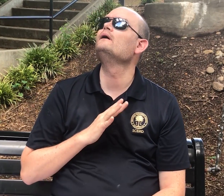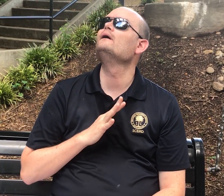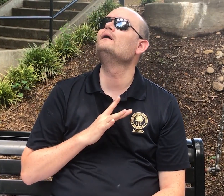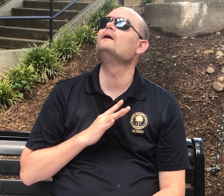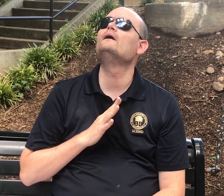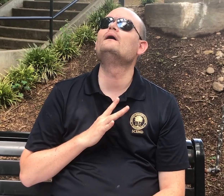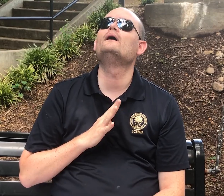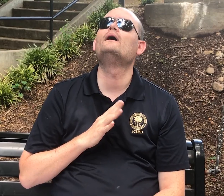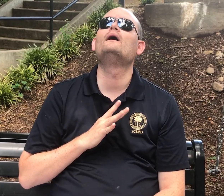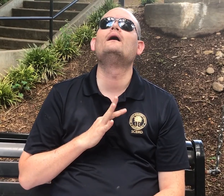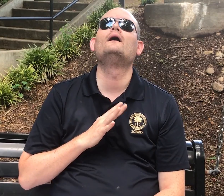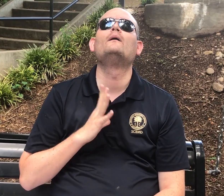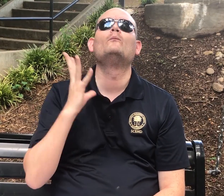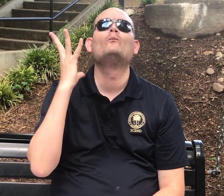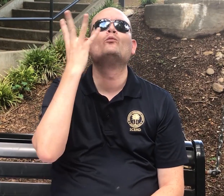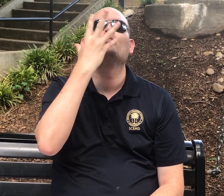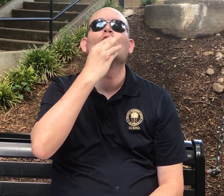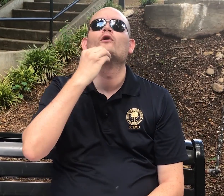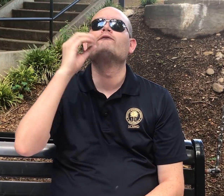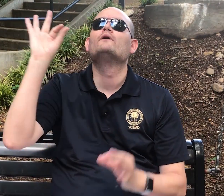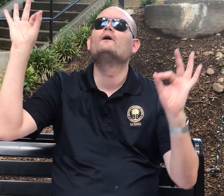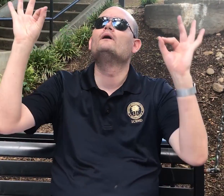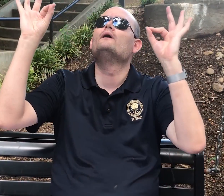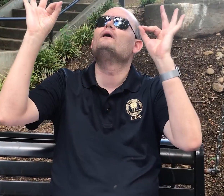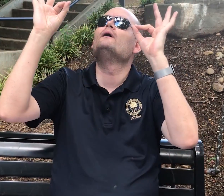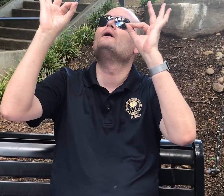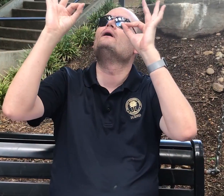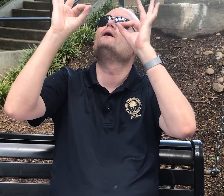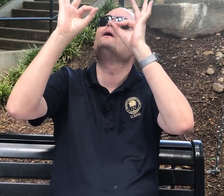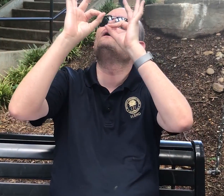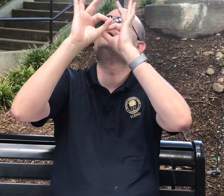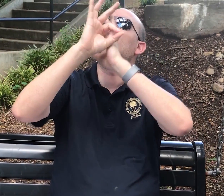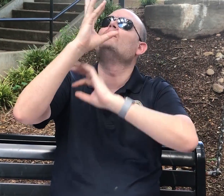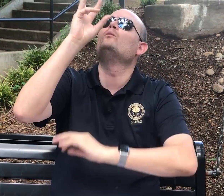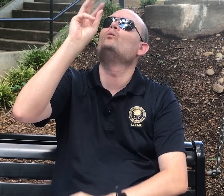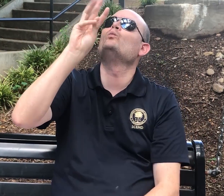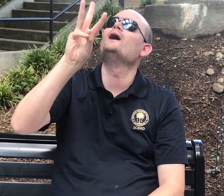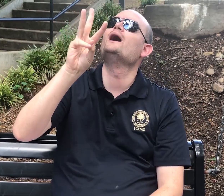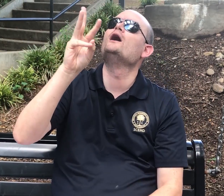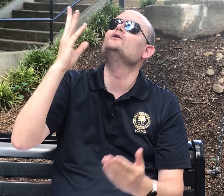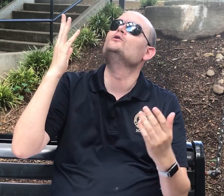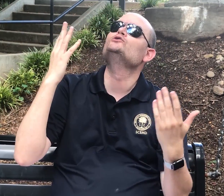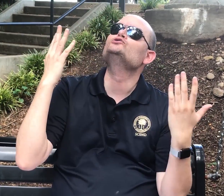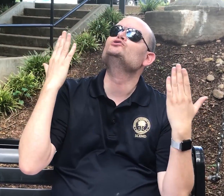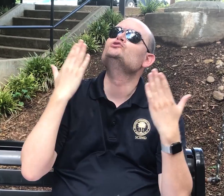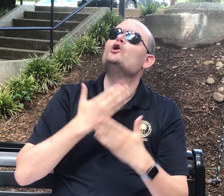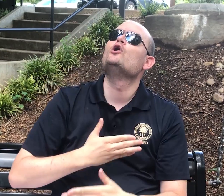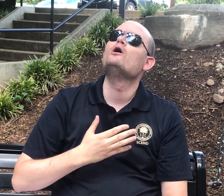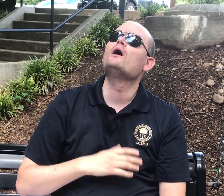WOW! WHAT A BEAUTIFUL ECLIPSE! WOW! IT IS REALLY DARK!